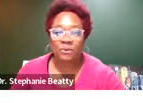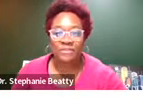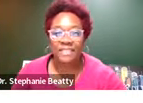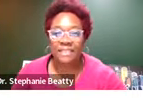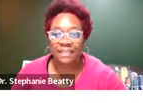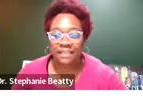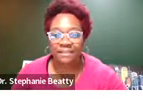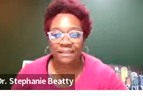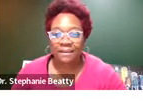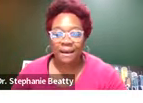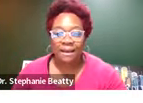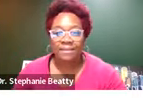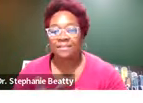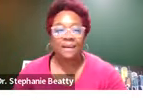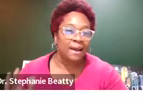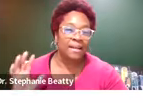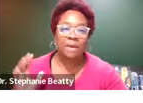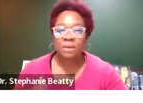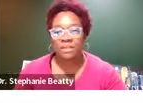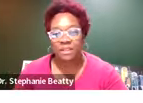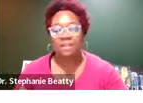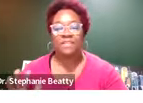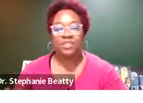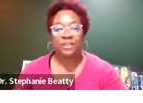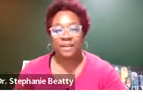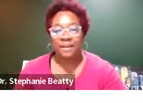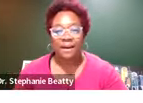or we've seen in society, maybe on television,